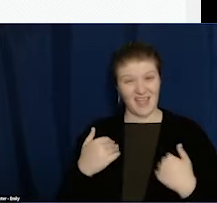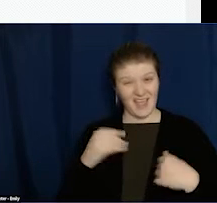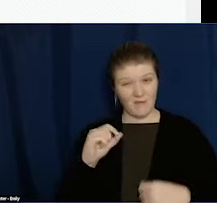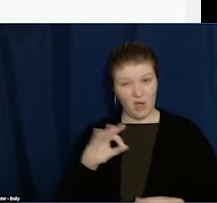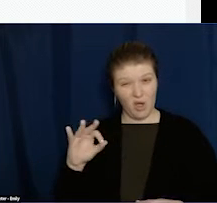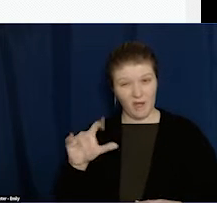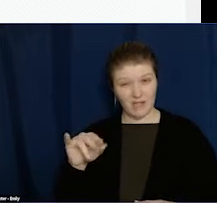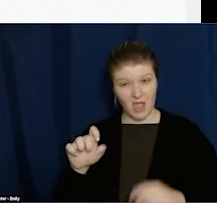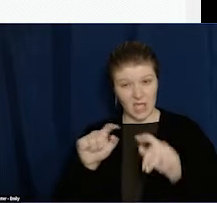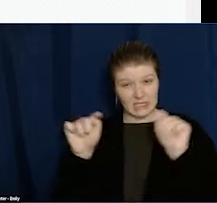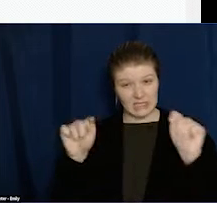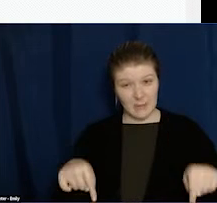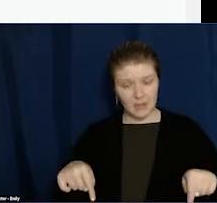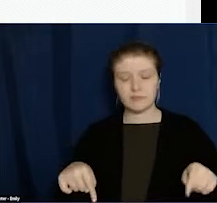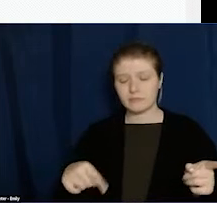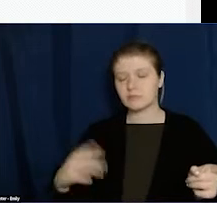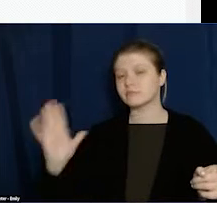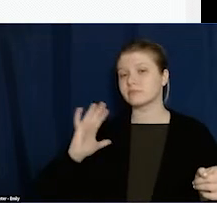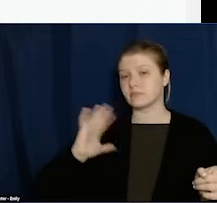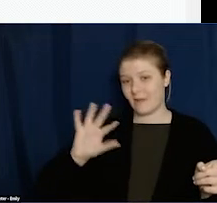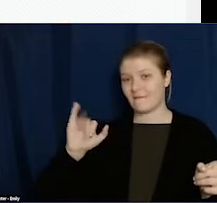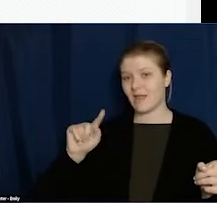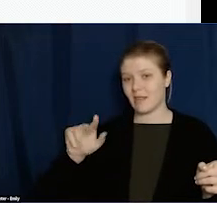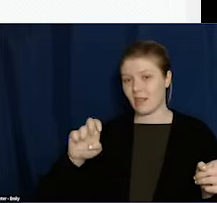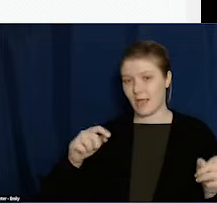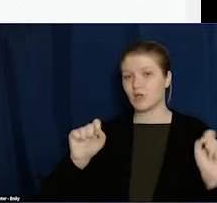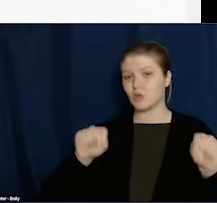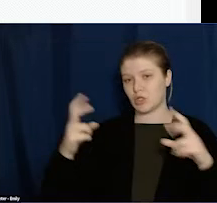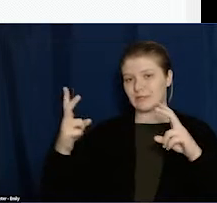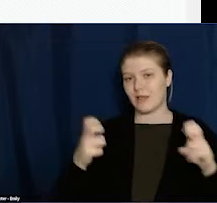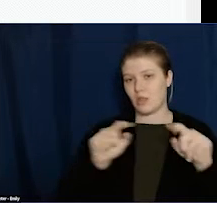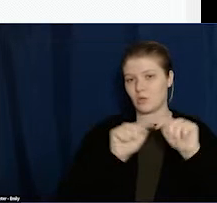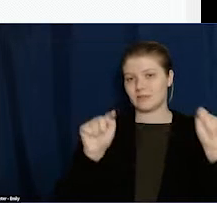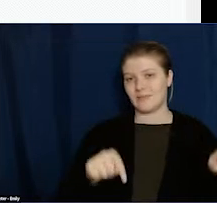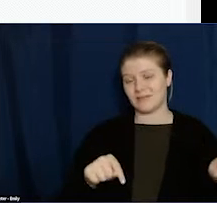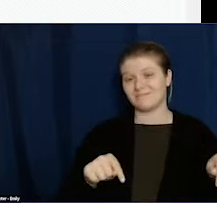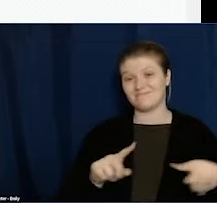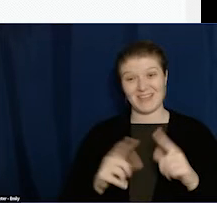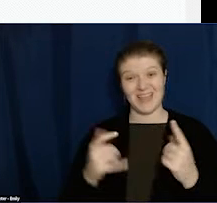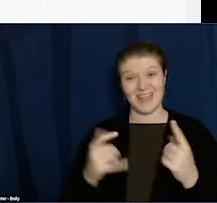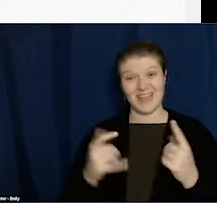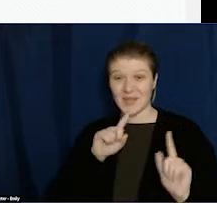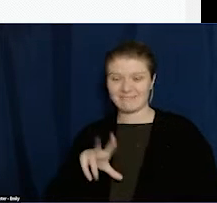template you can download, and you can upload your budget. The answer is no. And also, will we do it? Probably not.